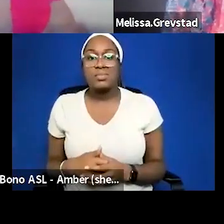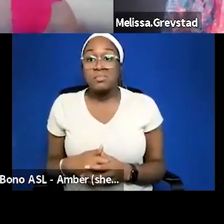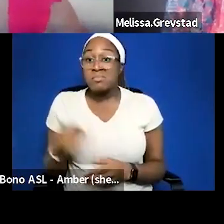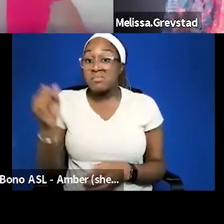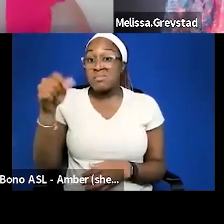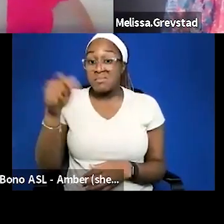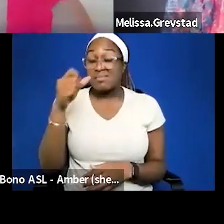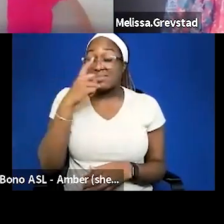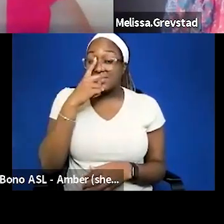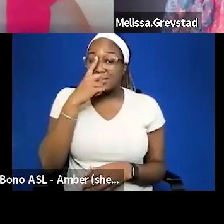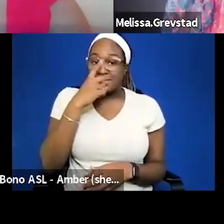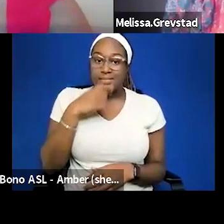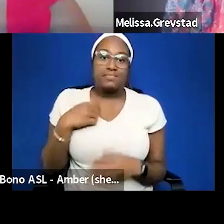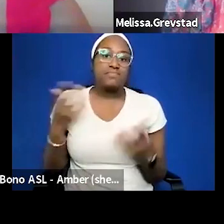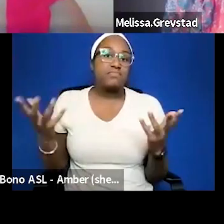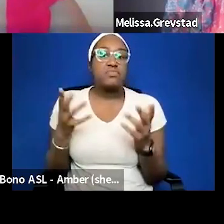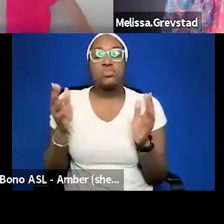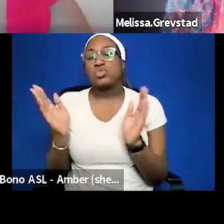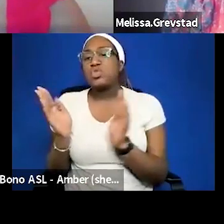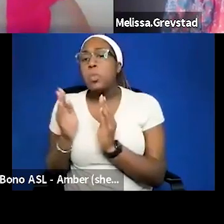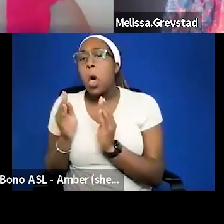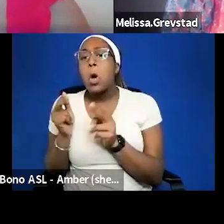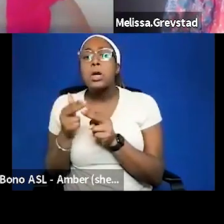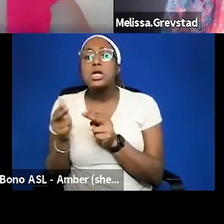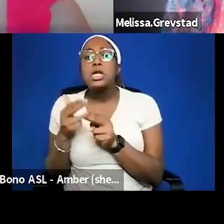who do like small or temporary or performative things